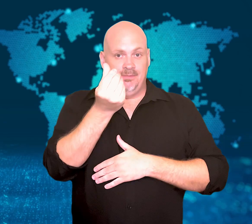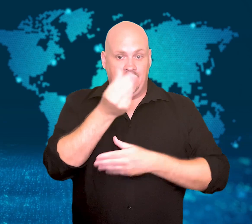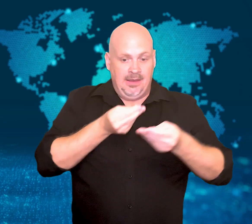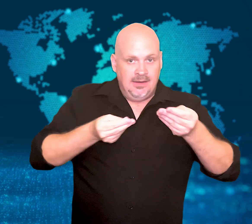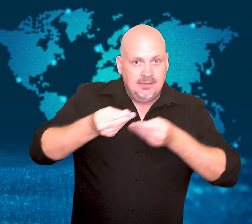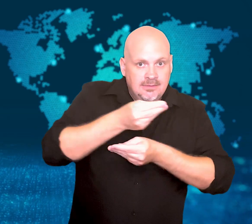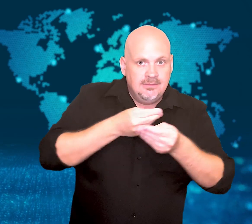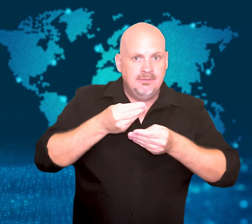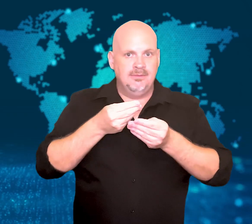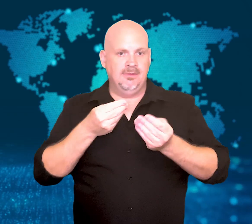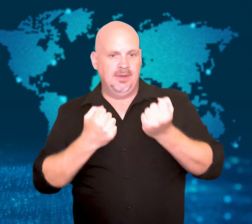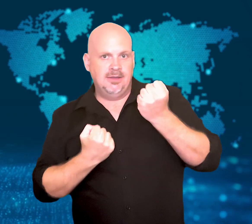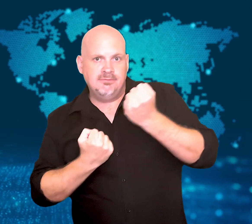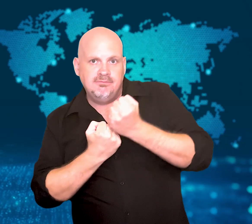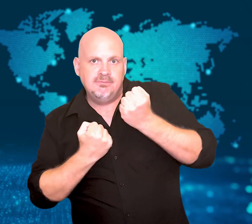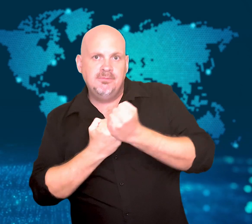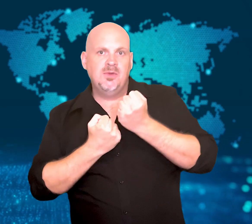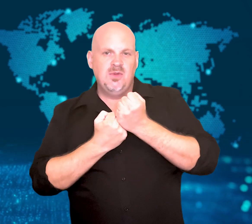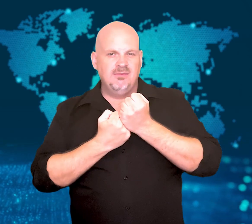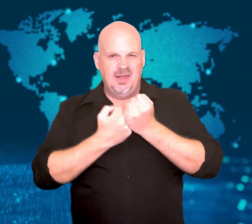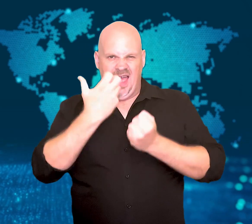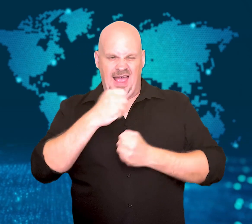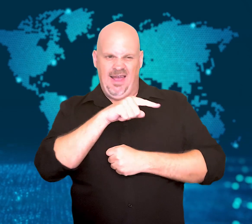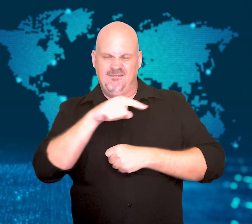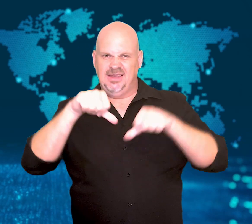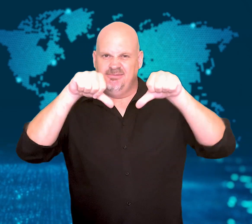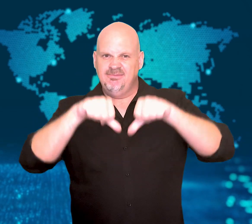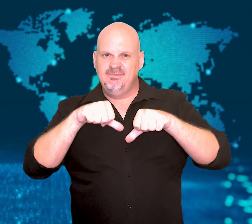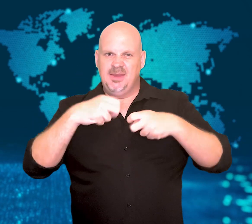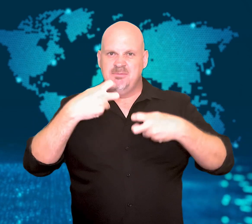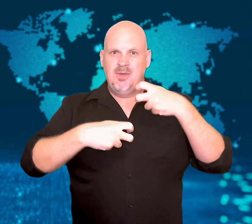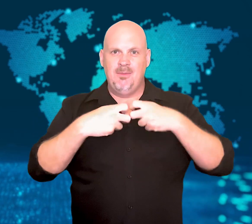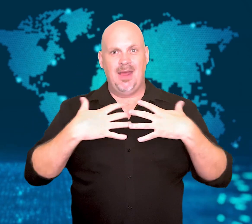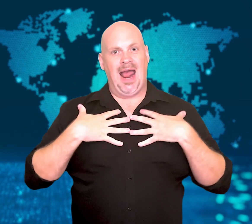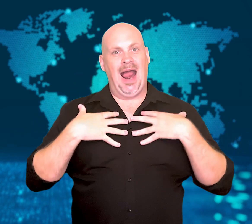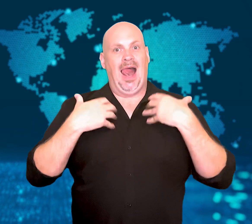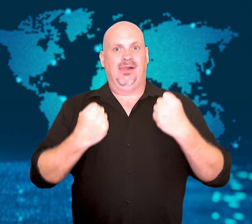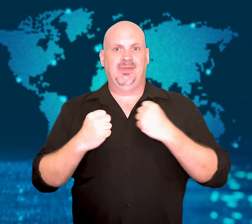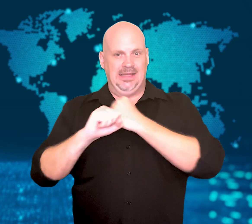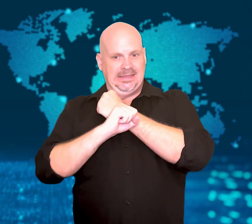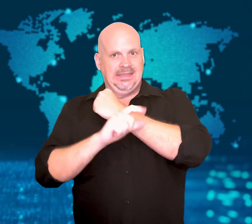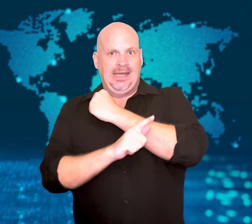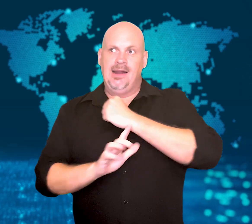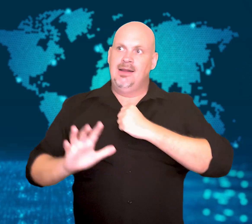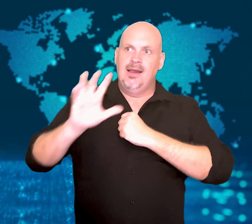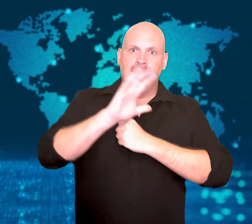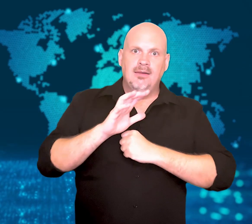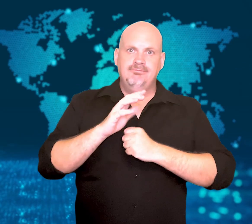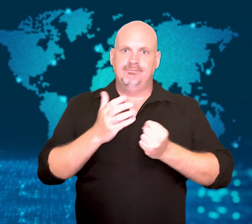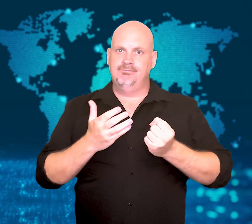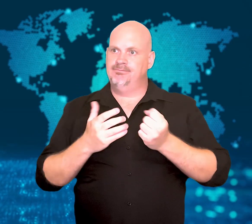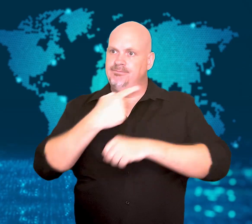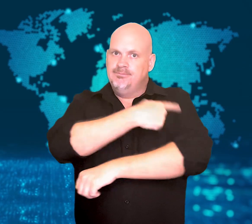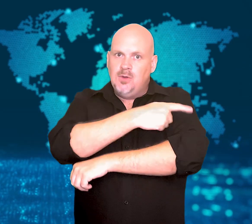there are obvious flaws and funding problems in Senegal's healthcare system that